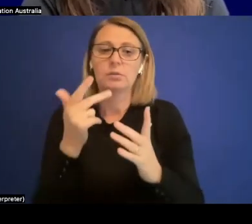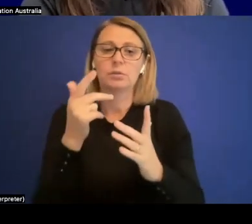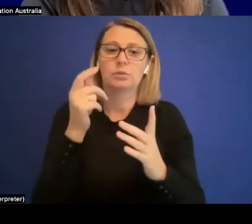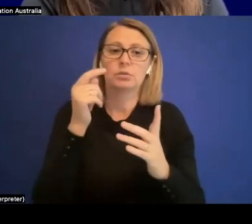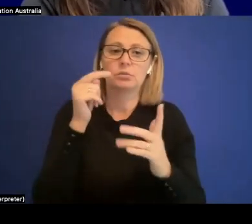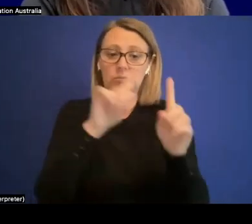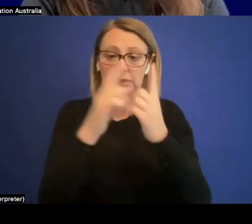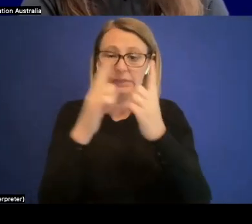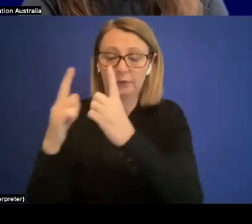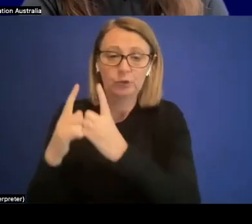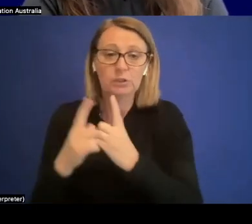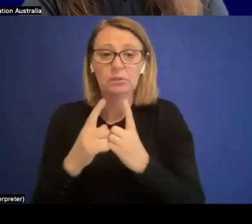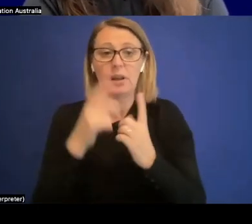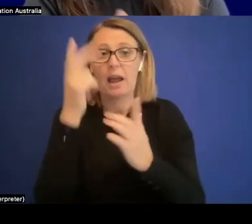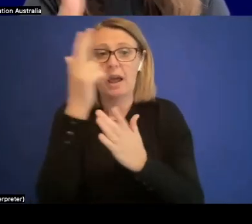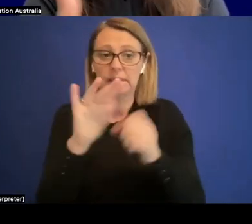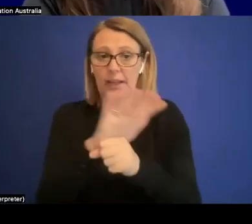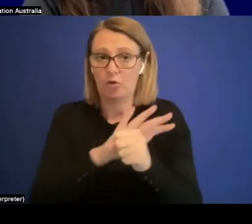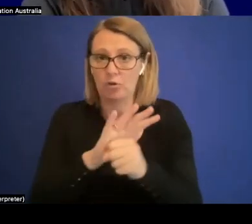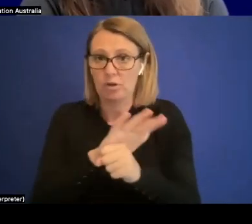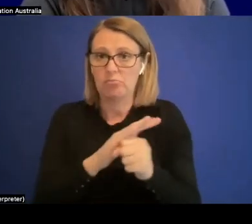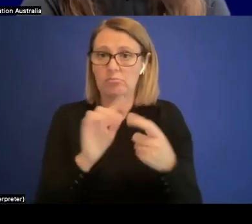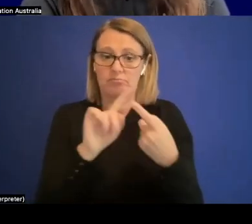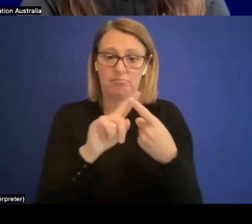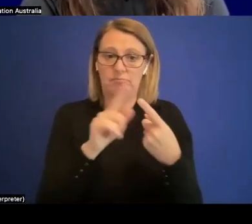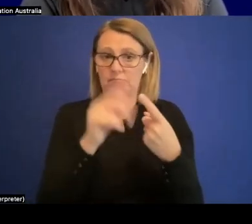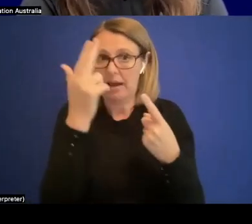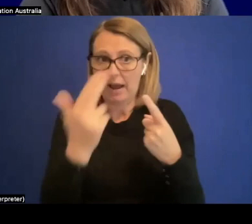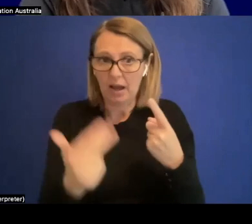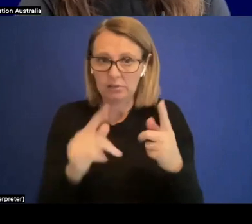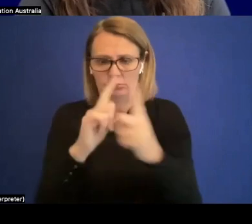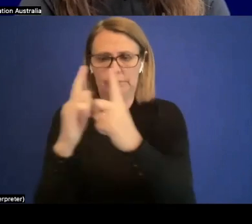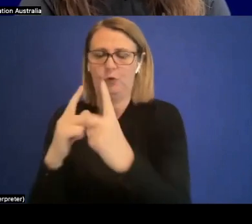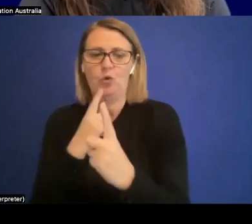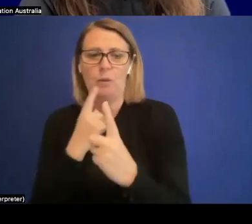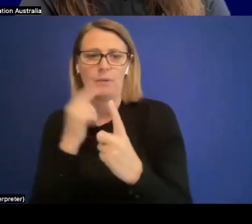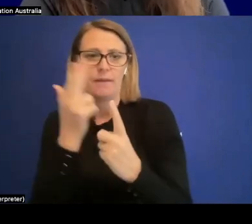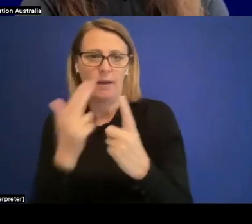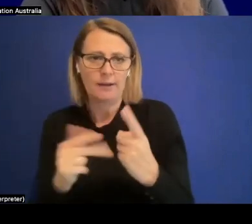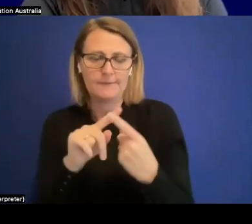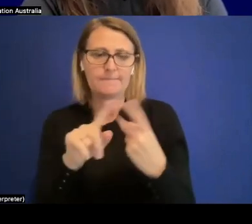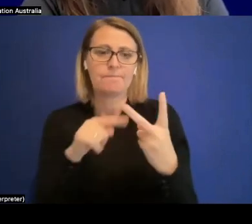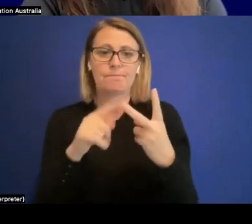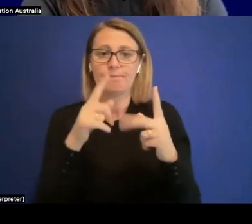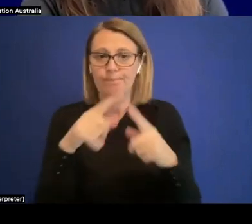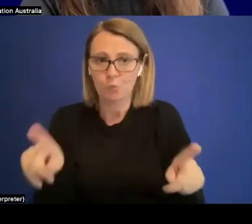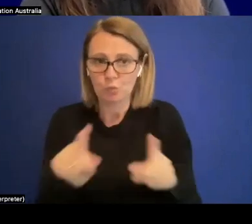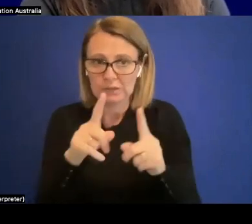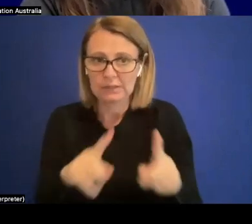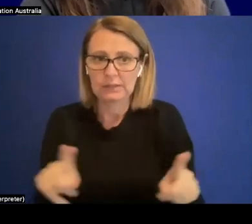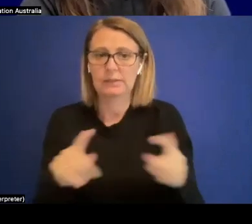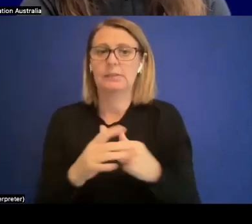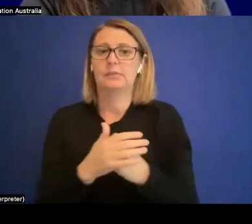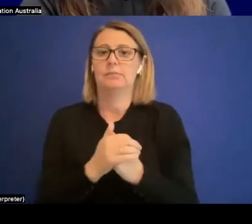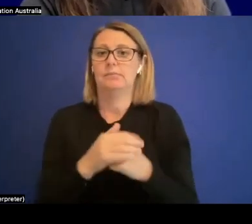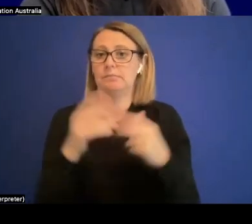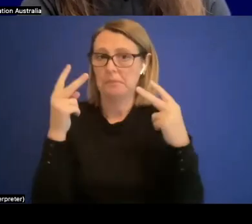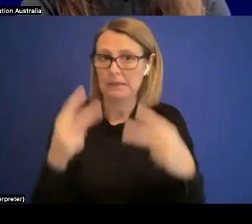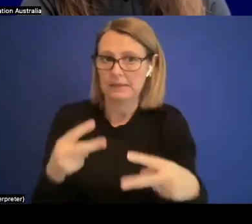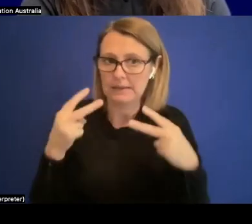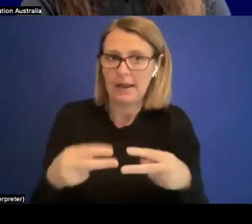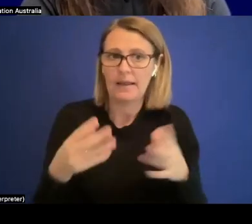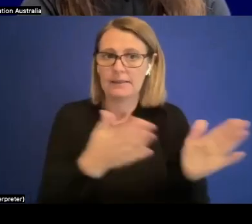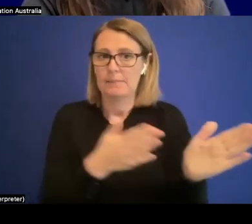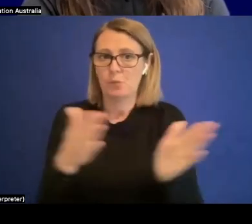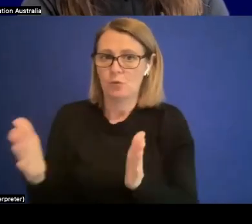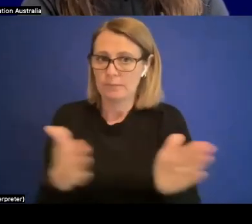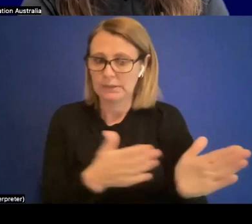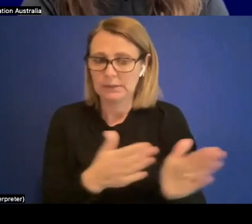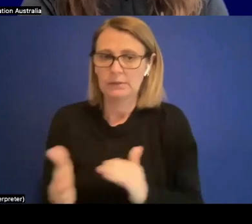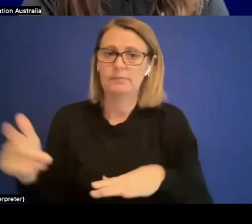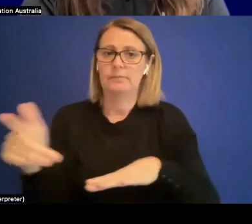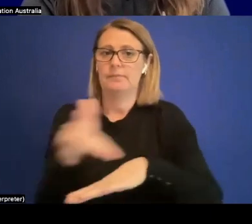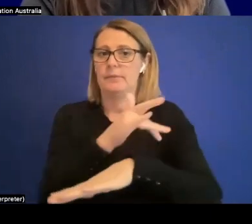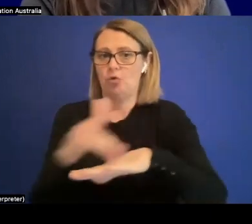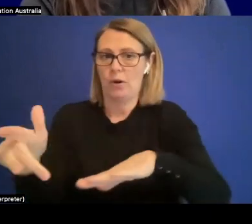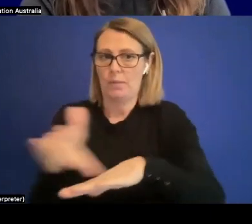realms such as art, various forms of art, in music, in dance and movement and in drama,